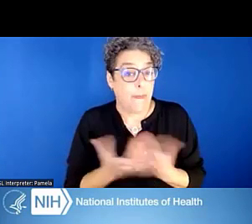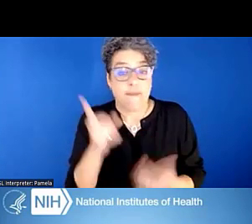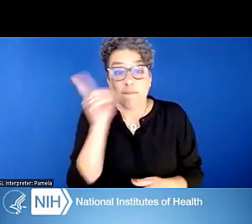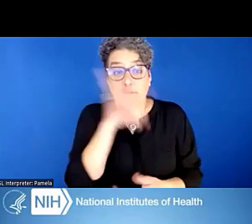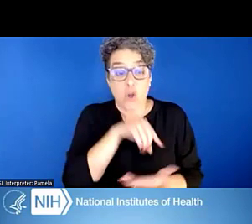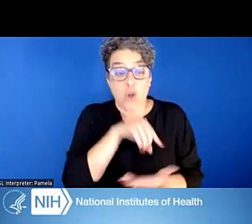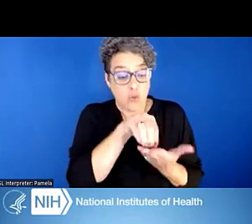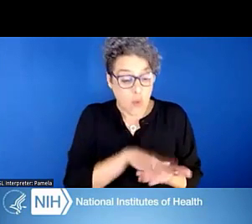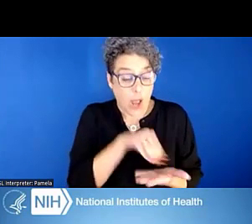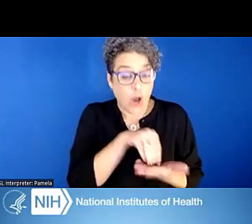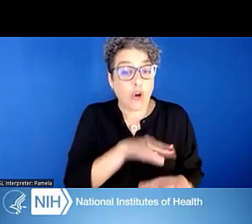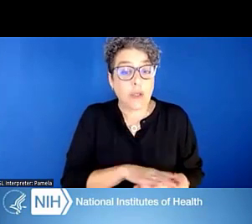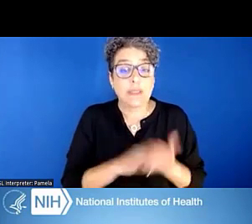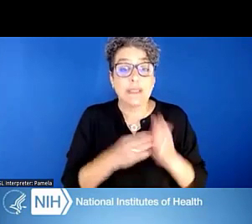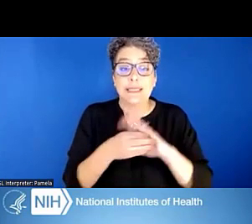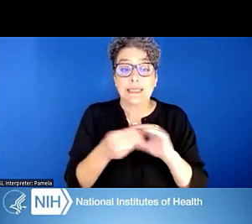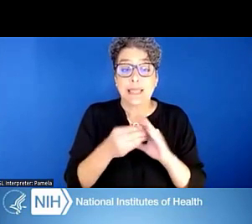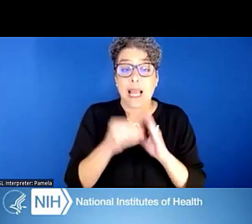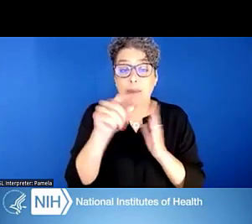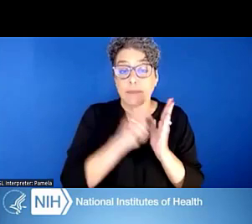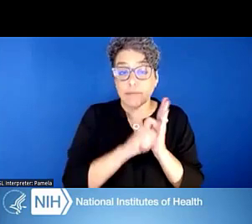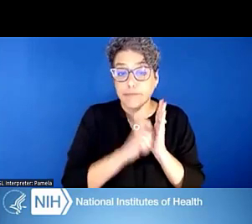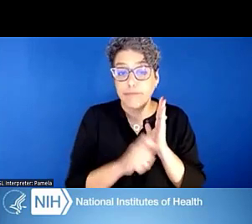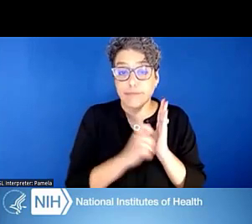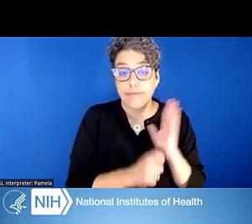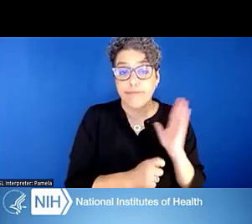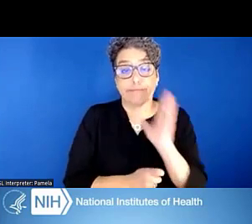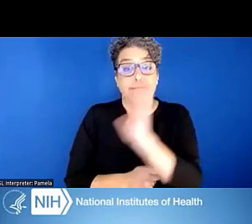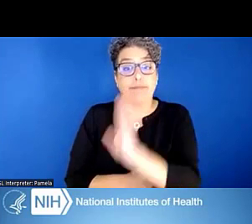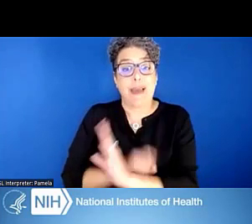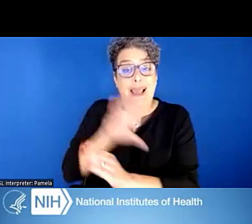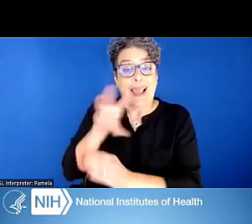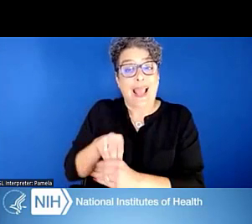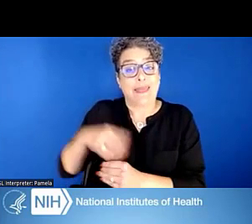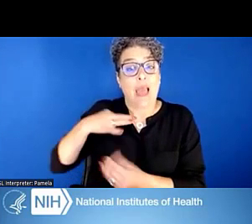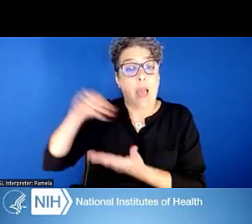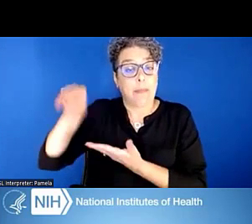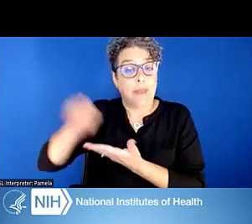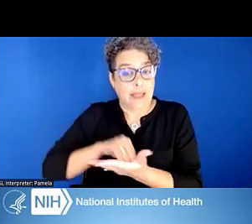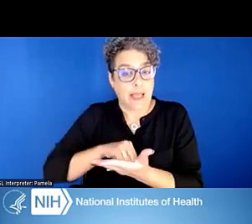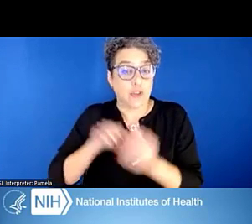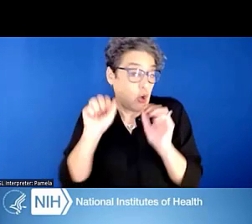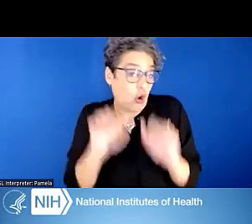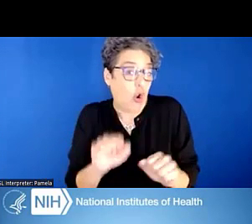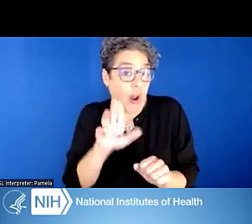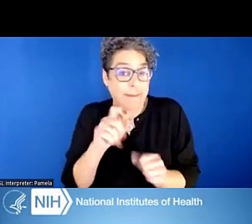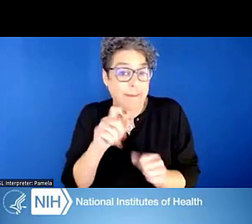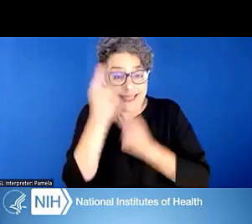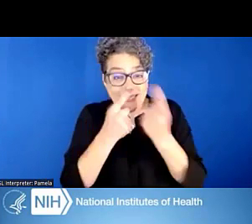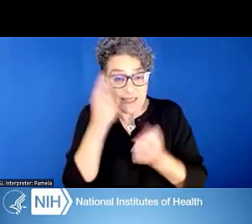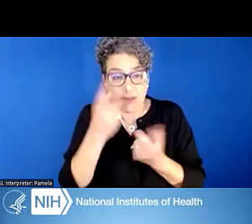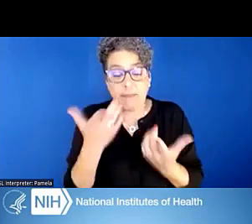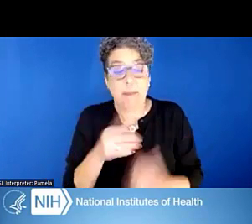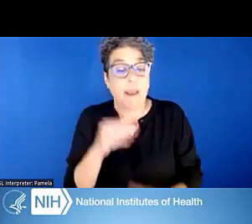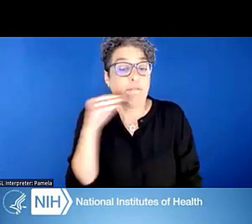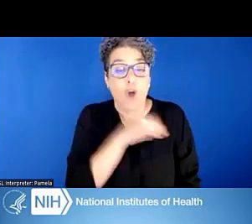could be considered false claims or false statements. So some of these examples might include falsified or fabricated data,